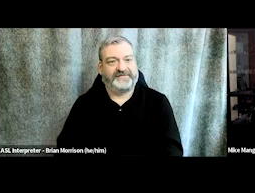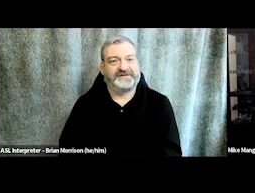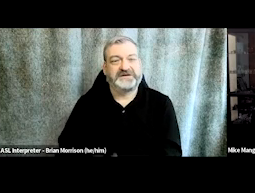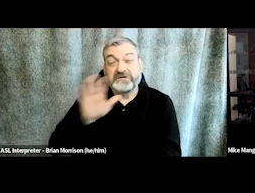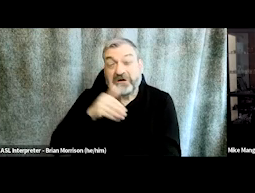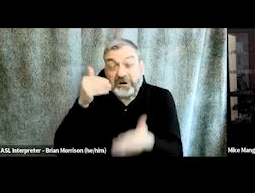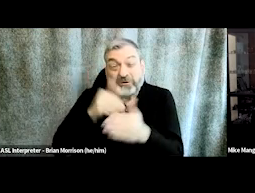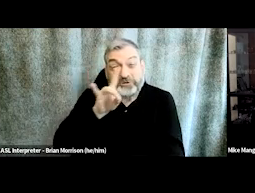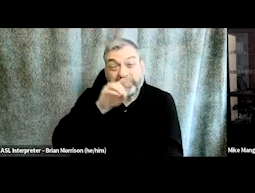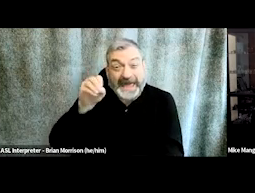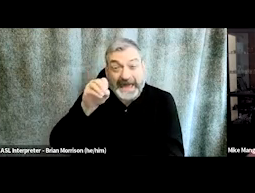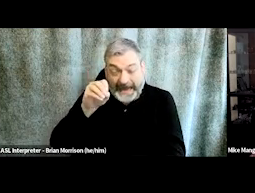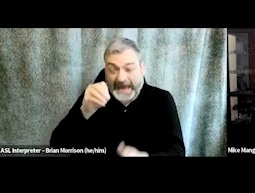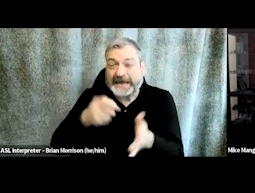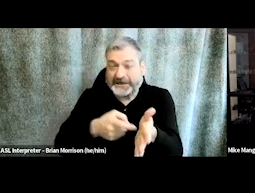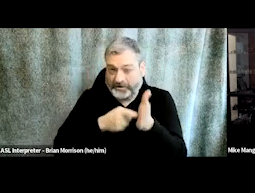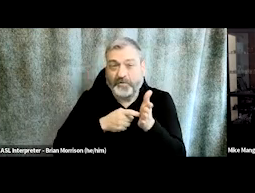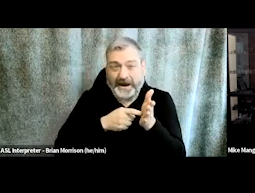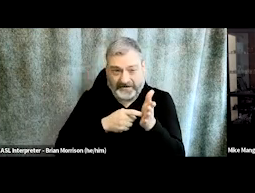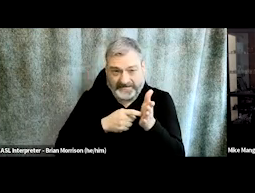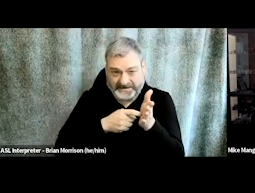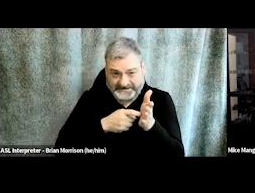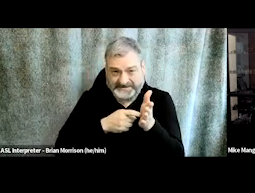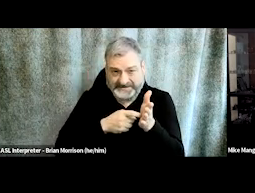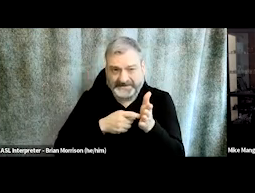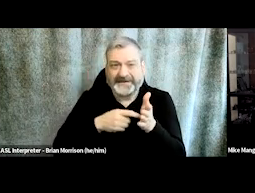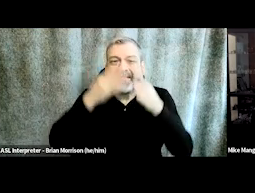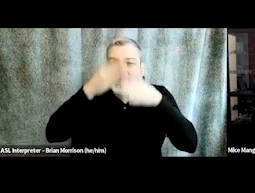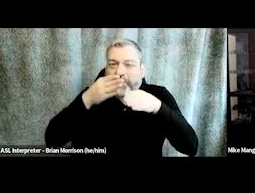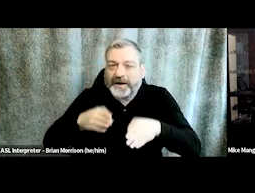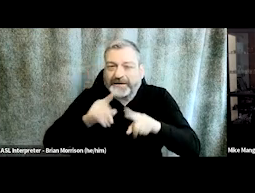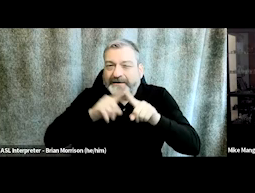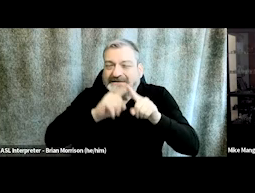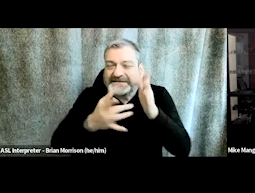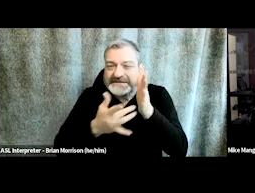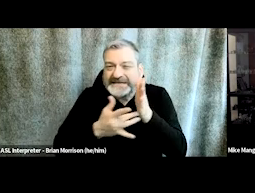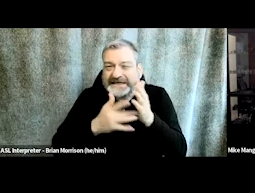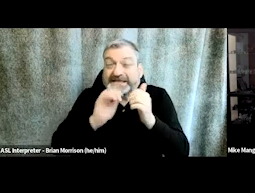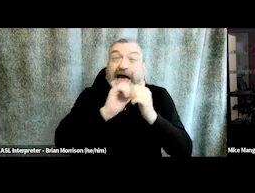Each of those requirements are broken down into hundreds of techniques. And the typical level,